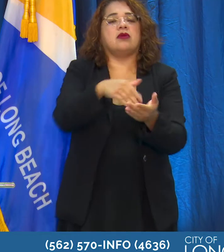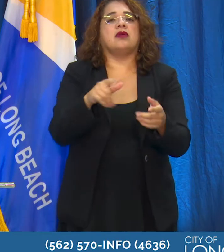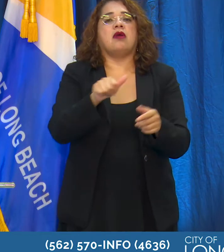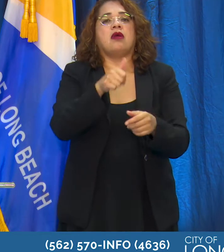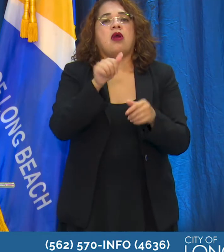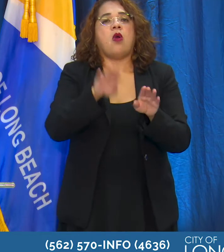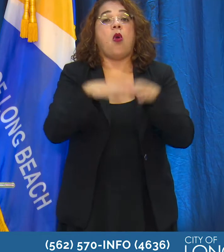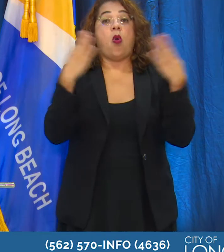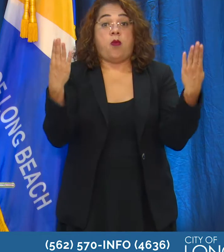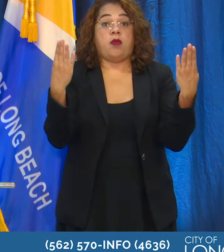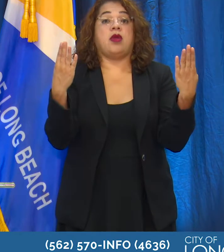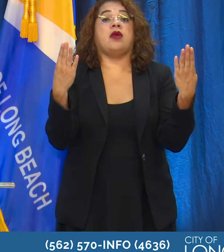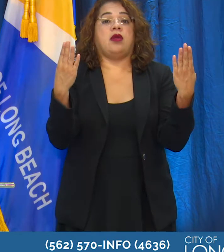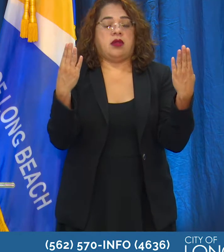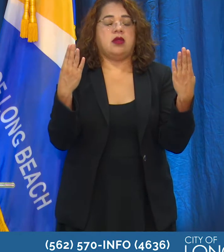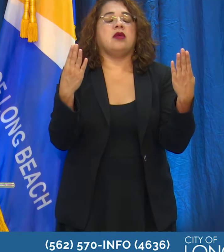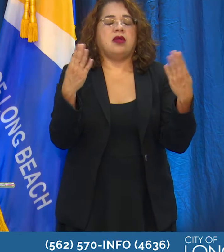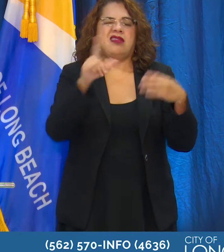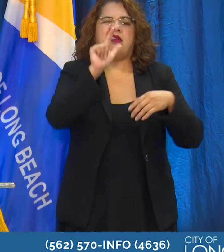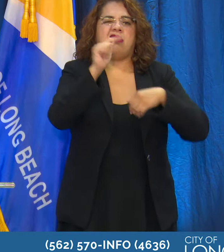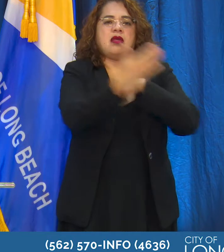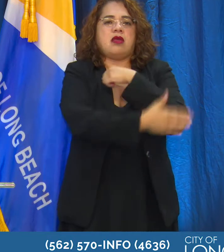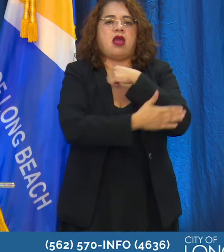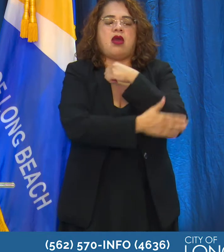the full election process.